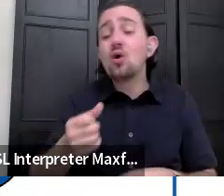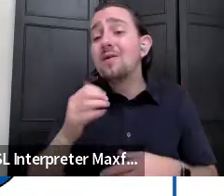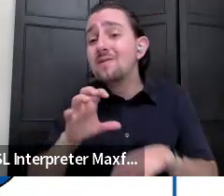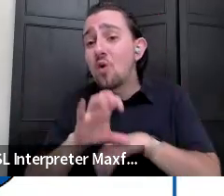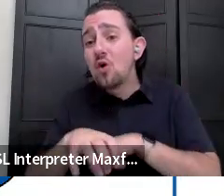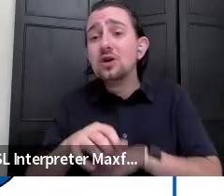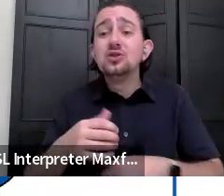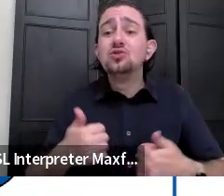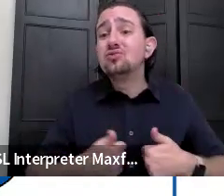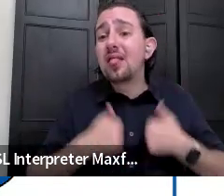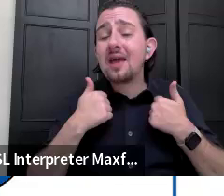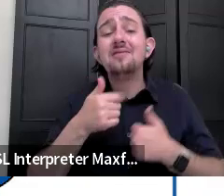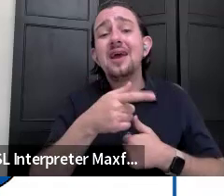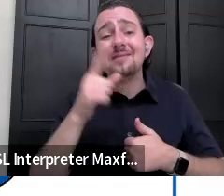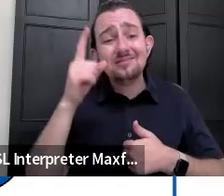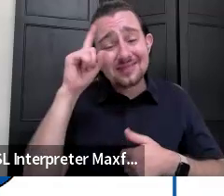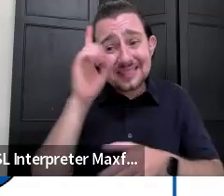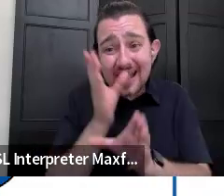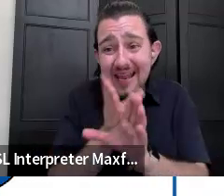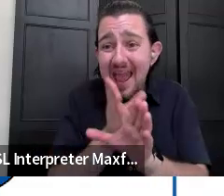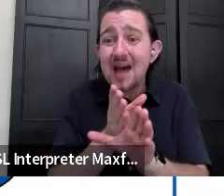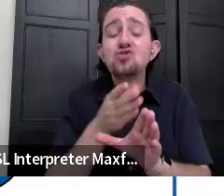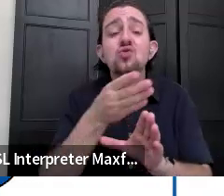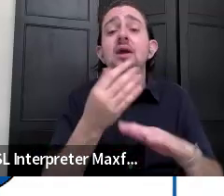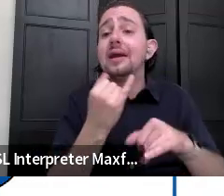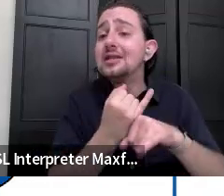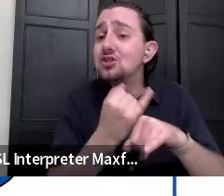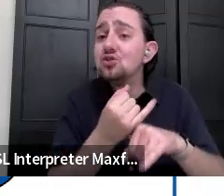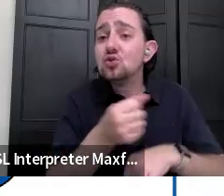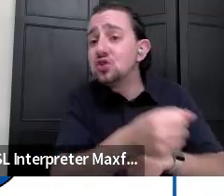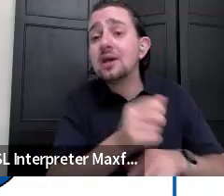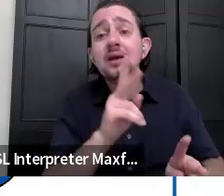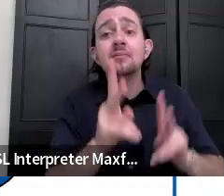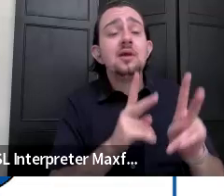Or facilities for people with intellectual and developmental disabilities.